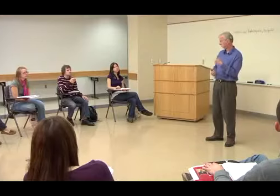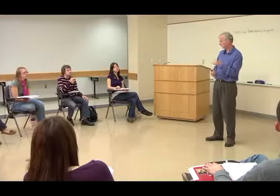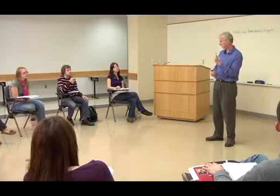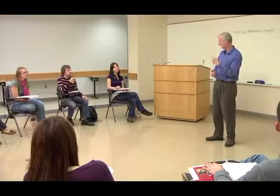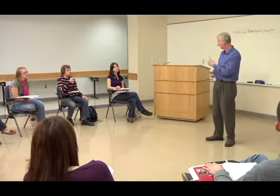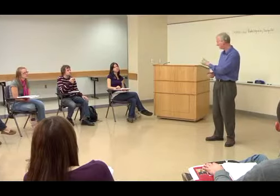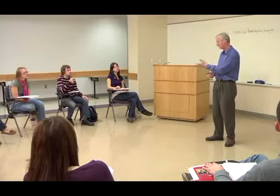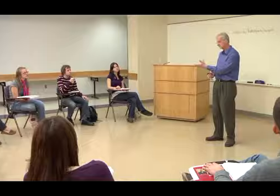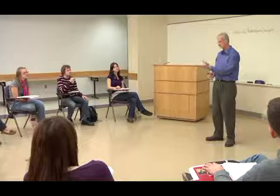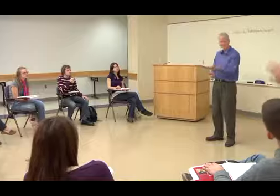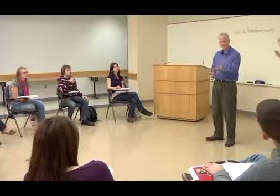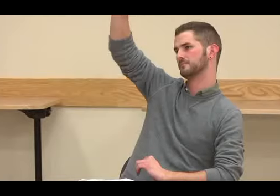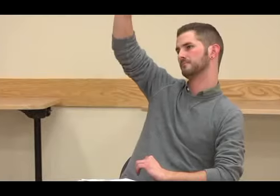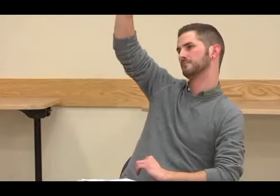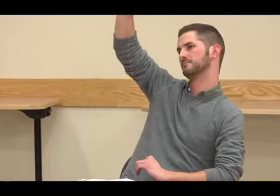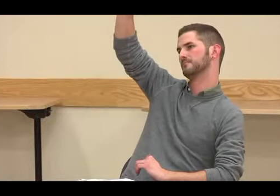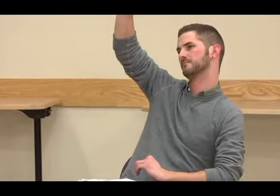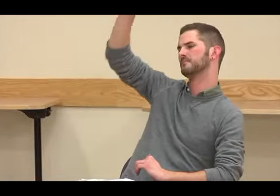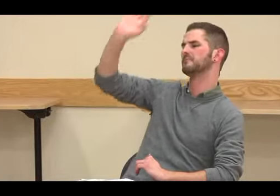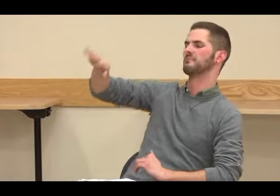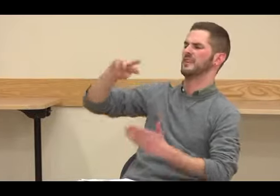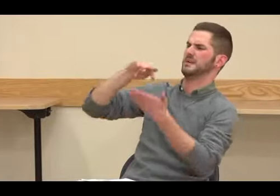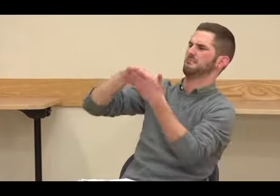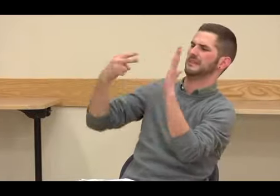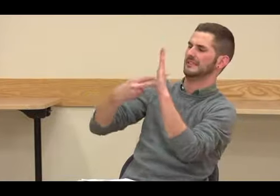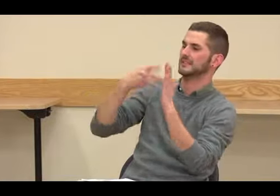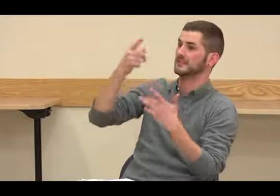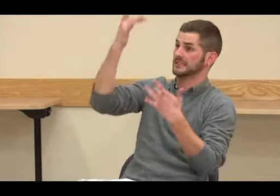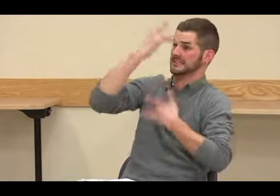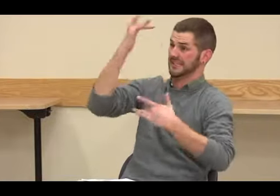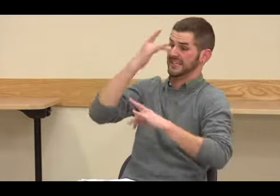Anyone? Jason? Well, it means how diseases affect